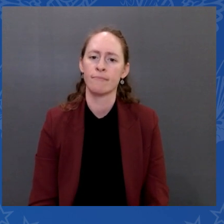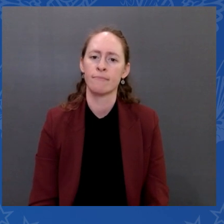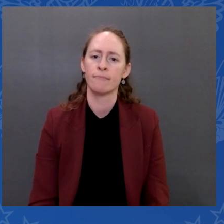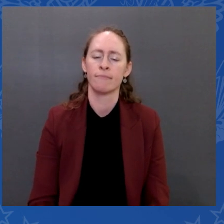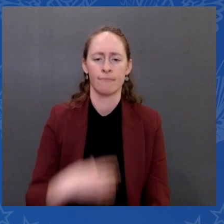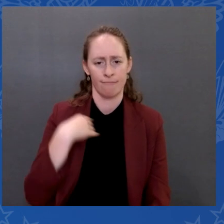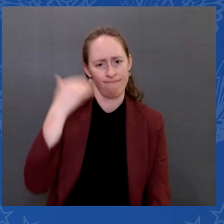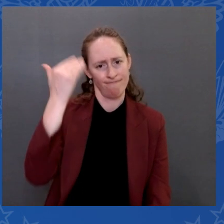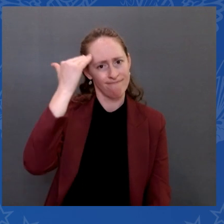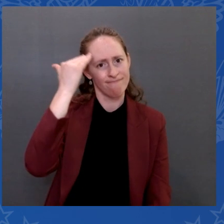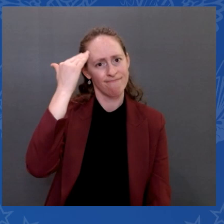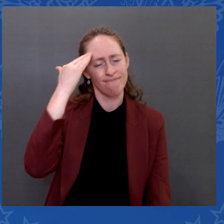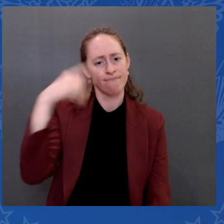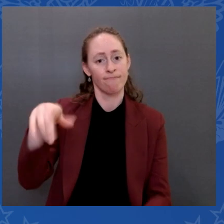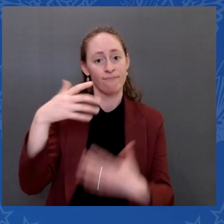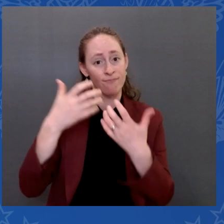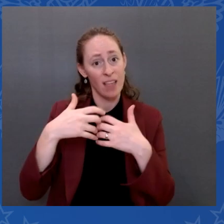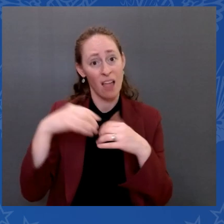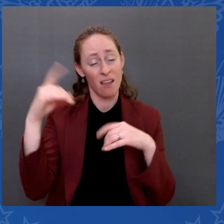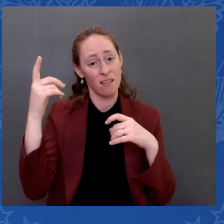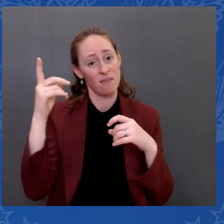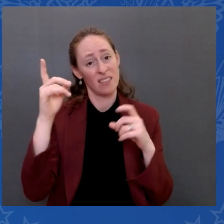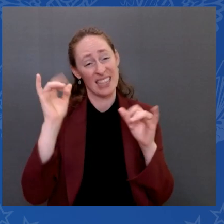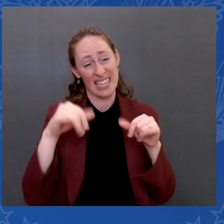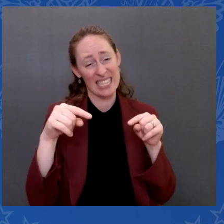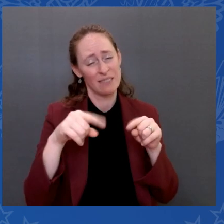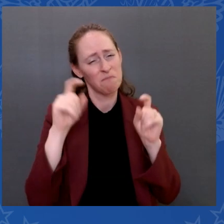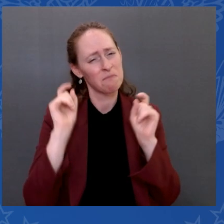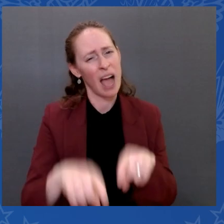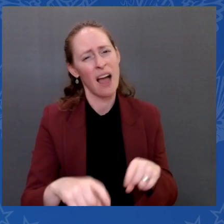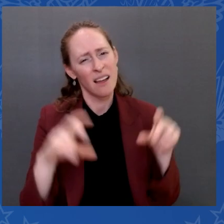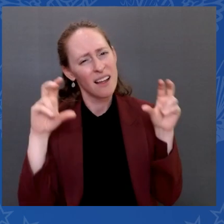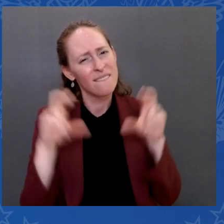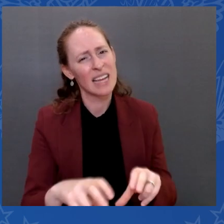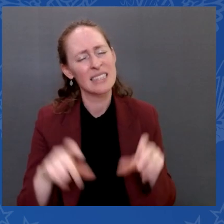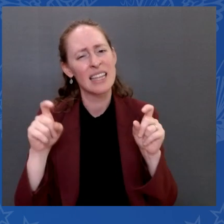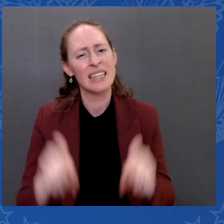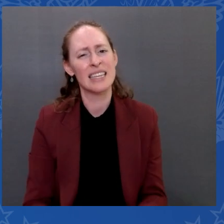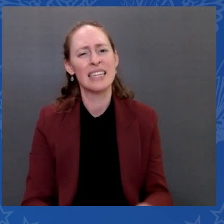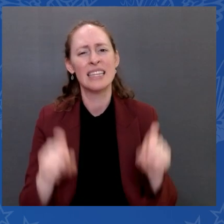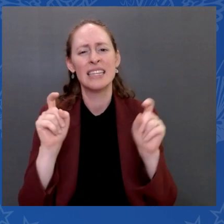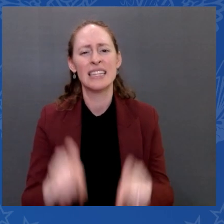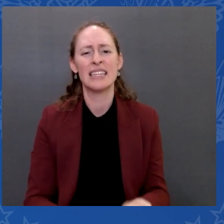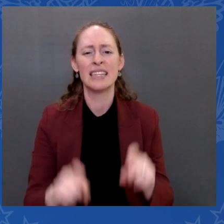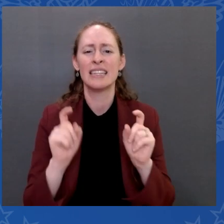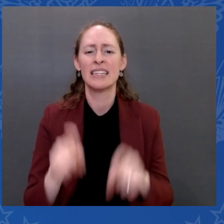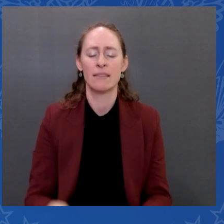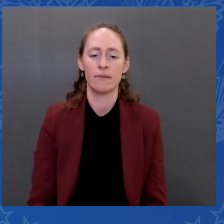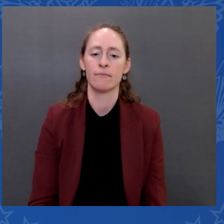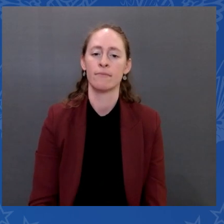especially for legacy chips and more basic chips -- is not as high as it is for the latest edition chips.